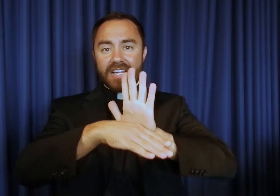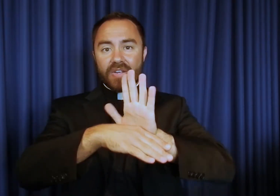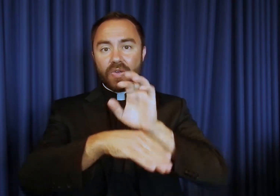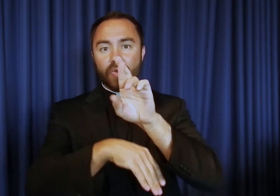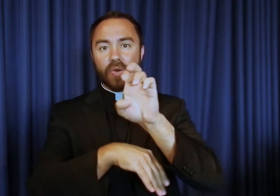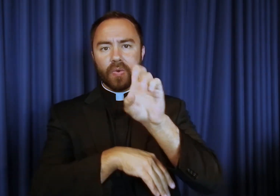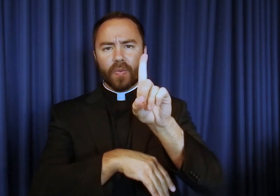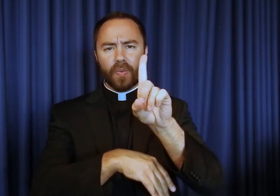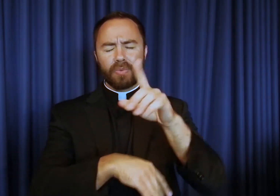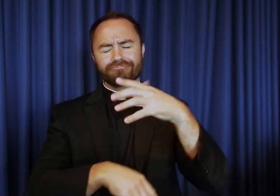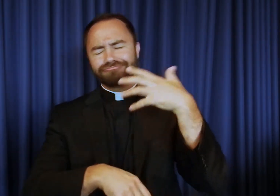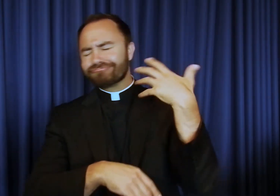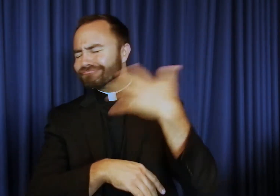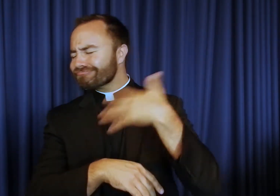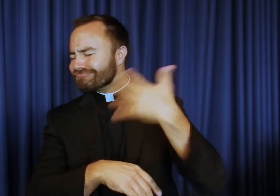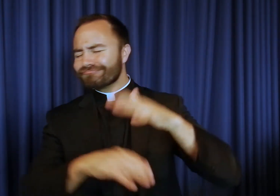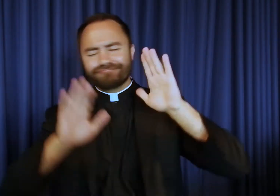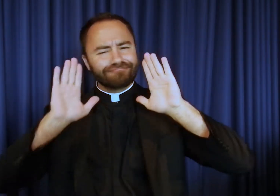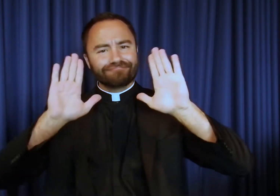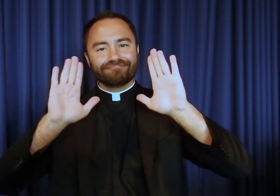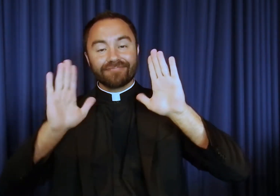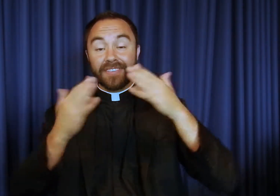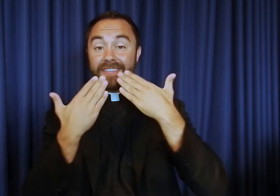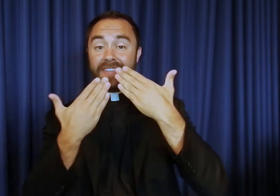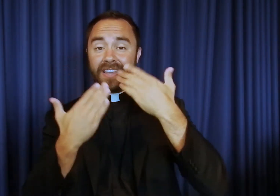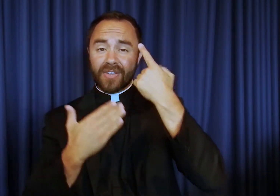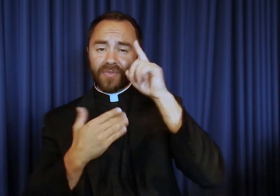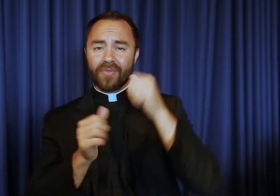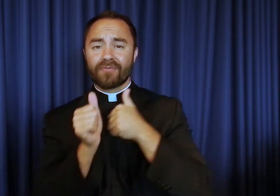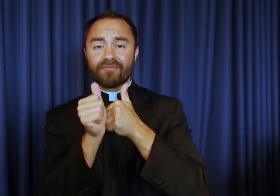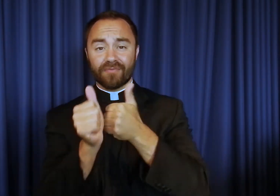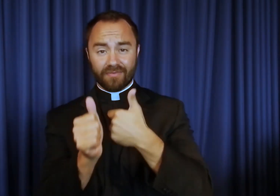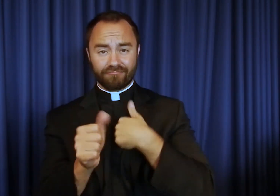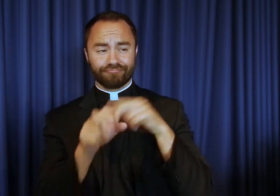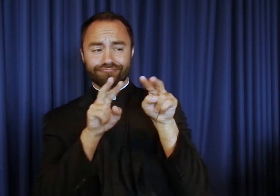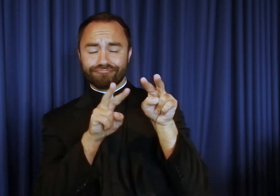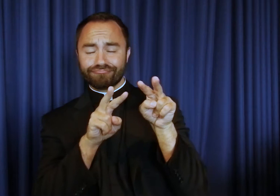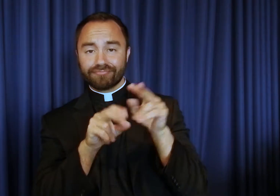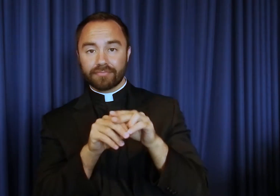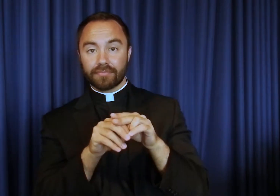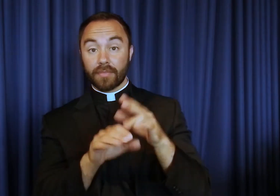mean up until now we've done 17 different videos on the creed! So first